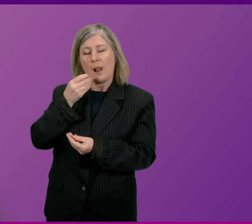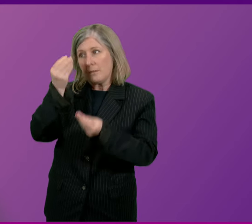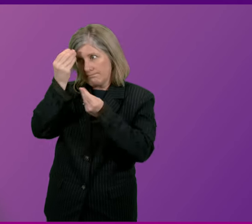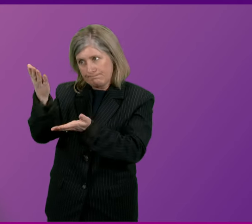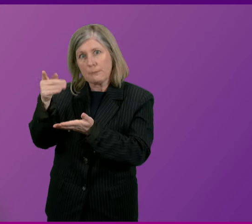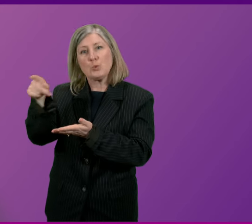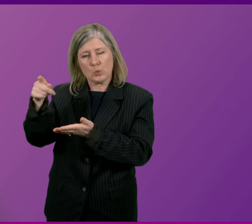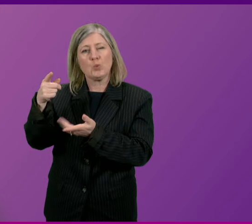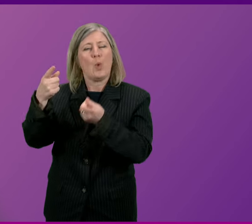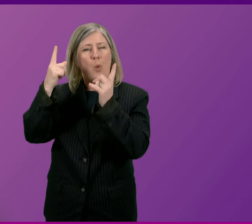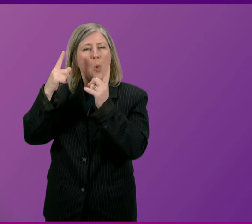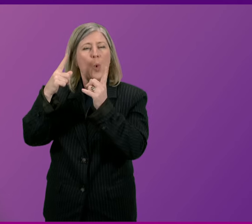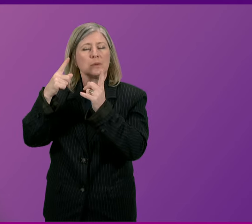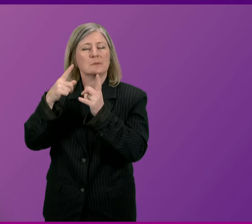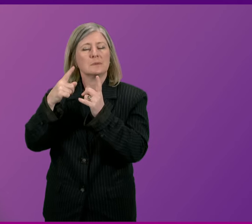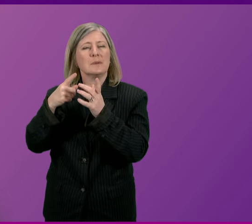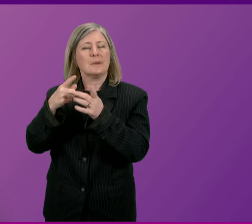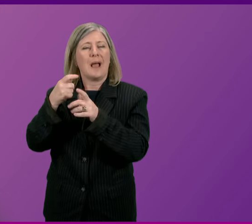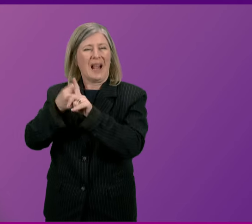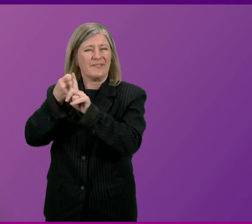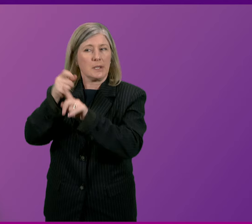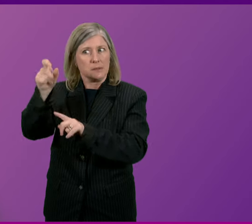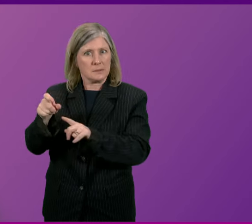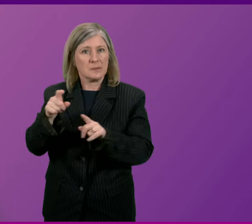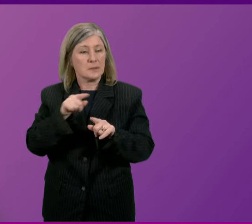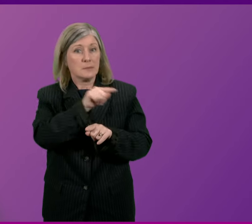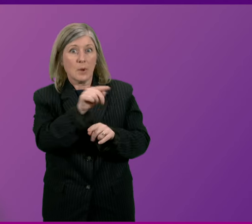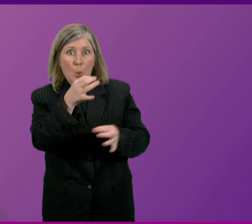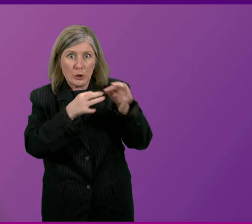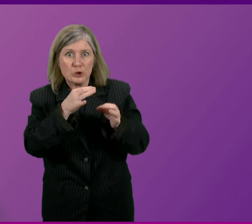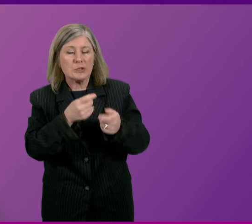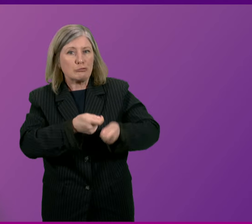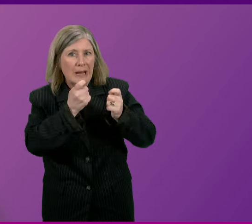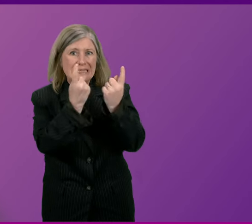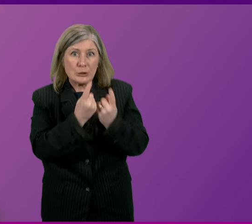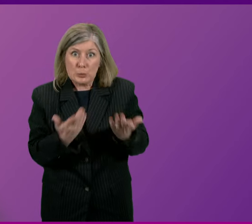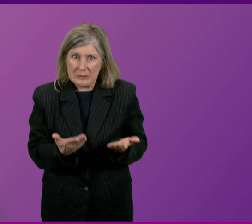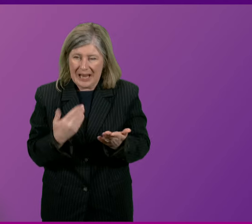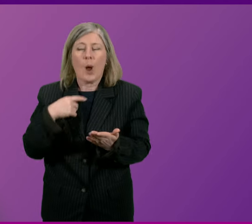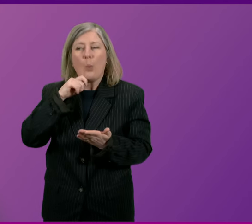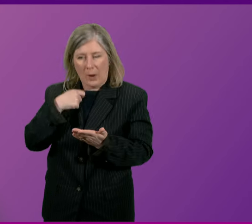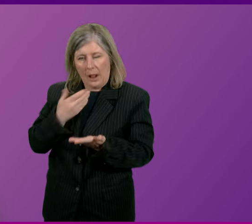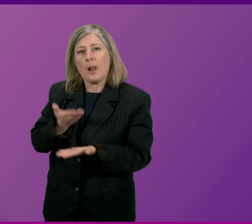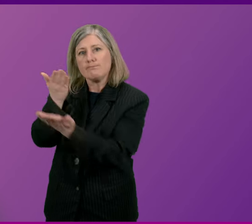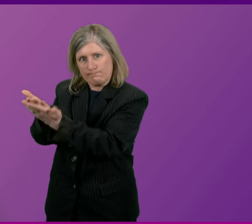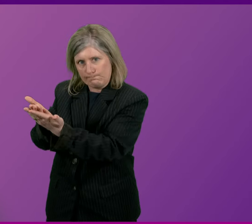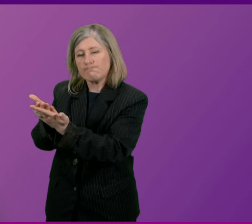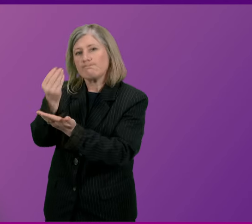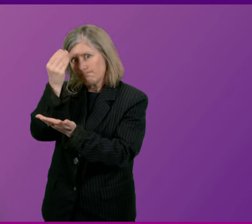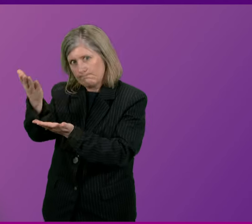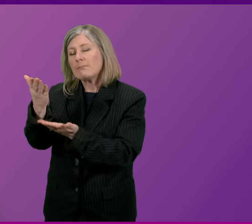raised with me. As I said in my answer to Ms McNeill, we will continue to co-operate with